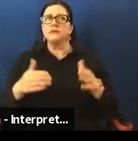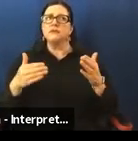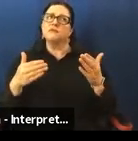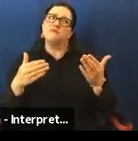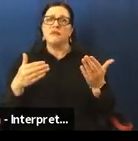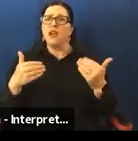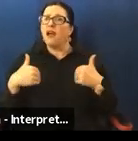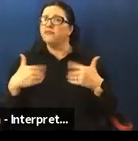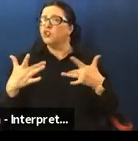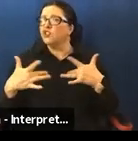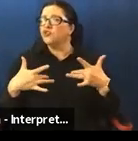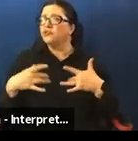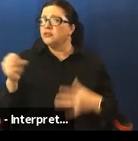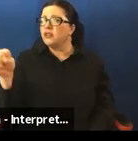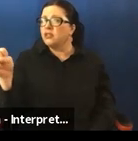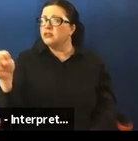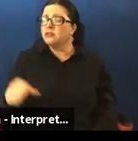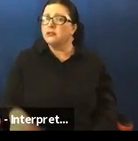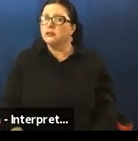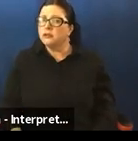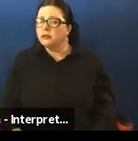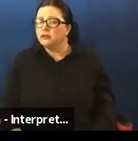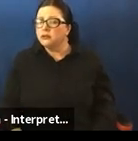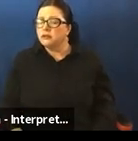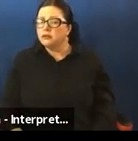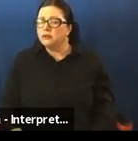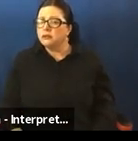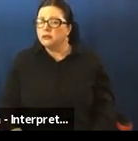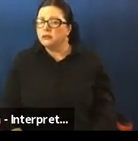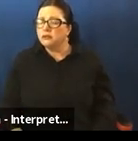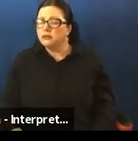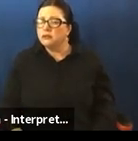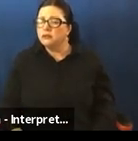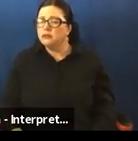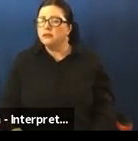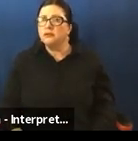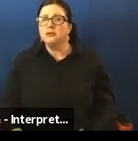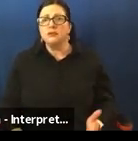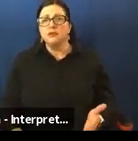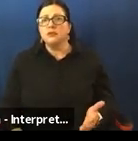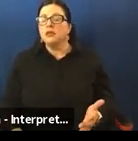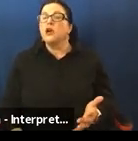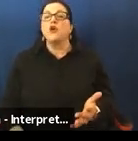Jason Williams: But at the same time. Jason Williams: We have to. We got to build safety and so